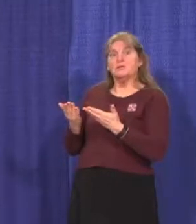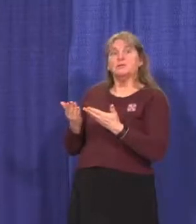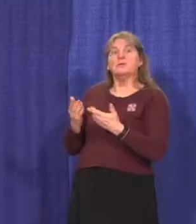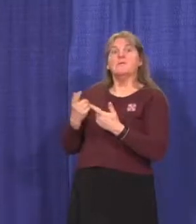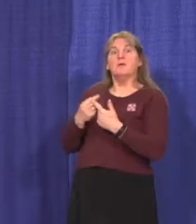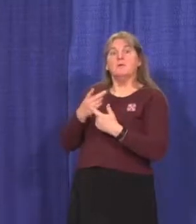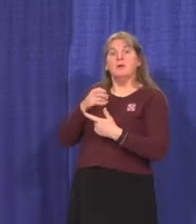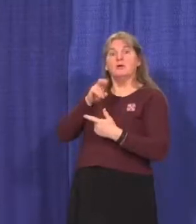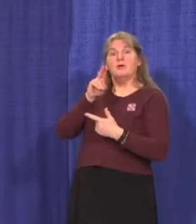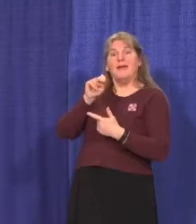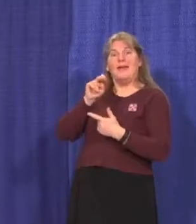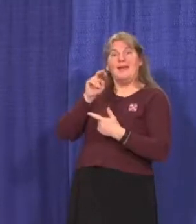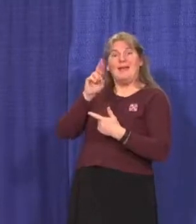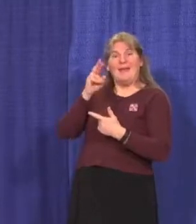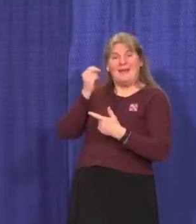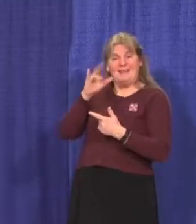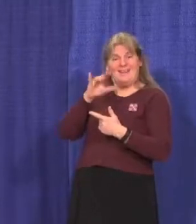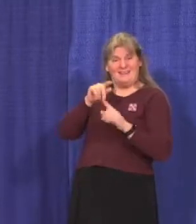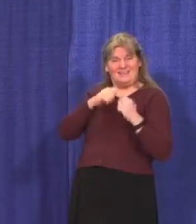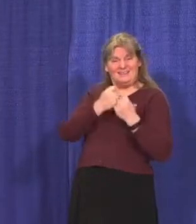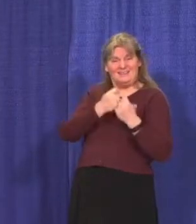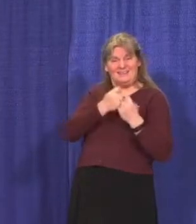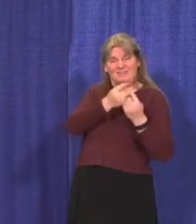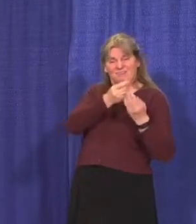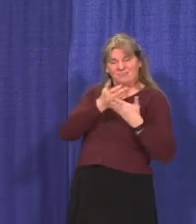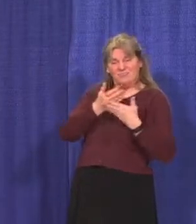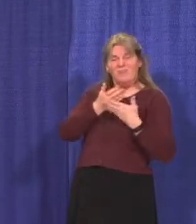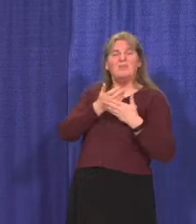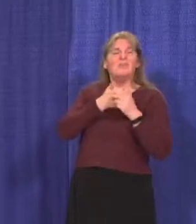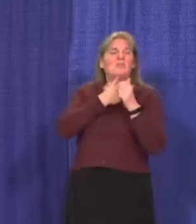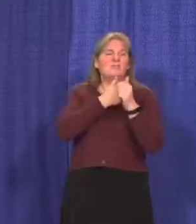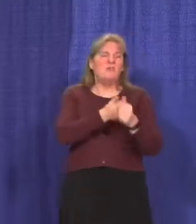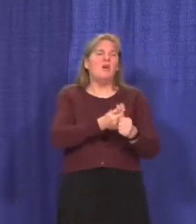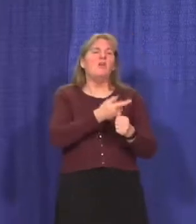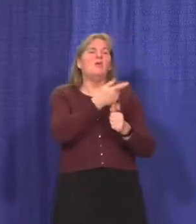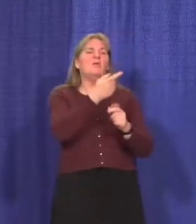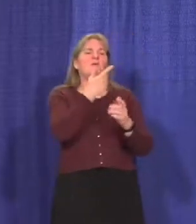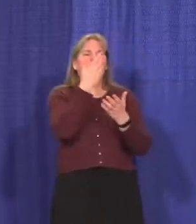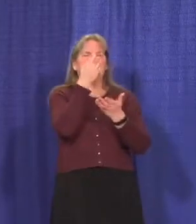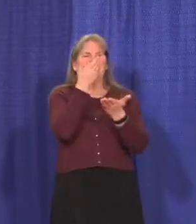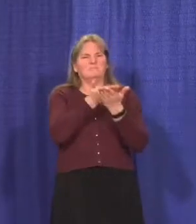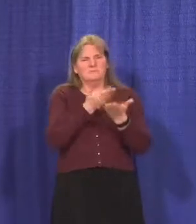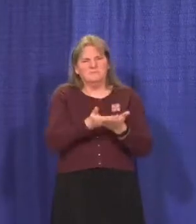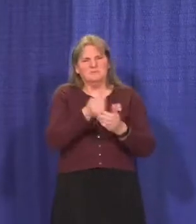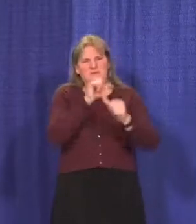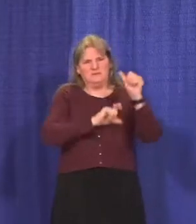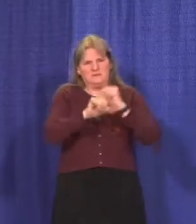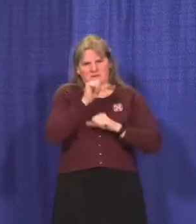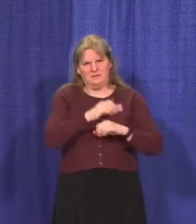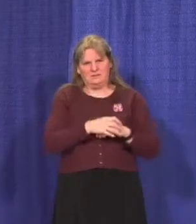upon that science. I do also -- we do know that the